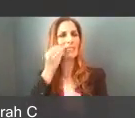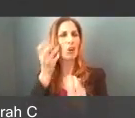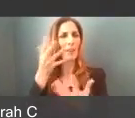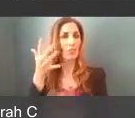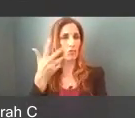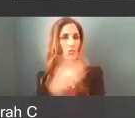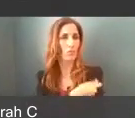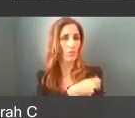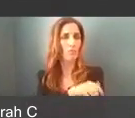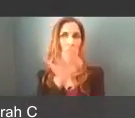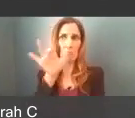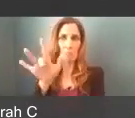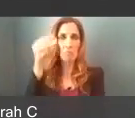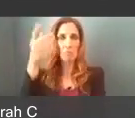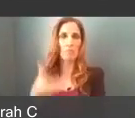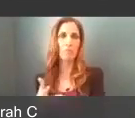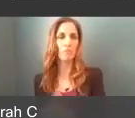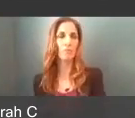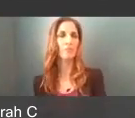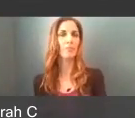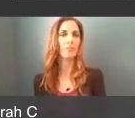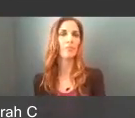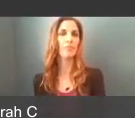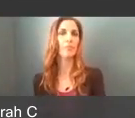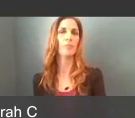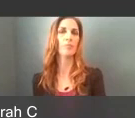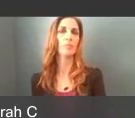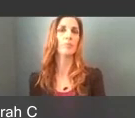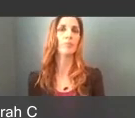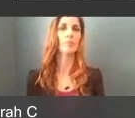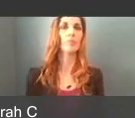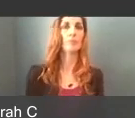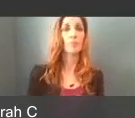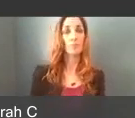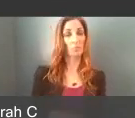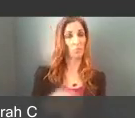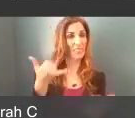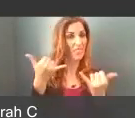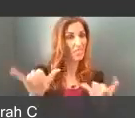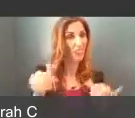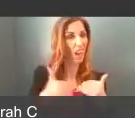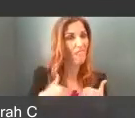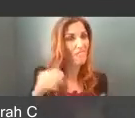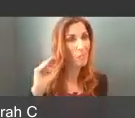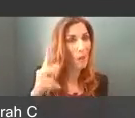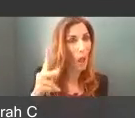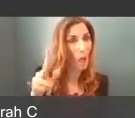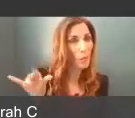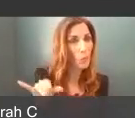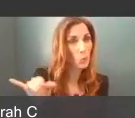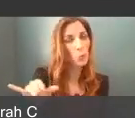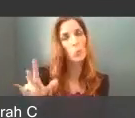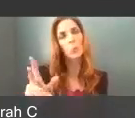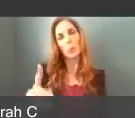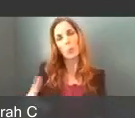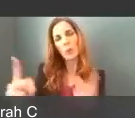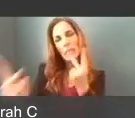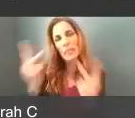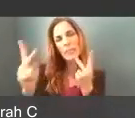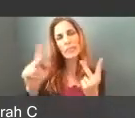the page. We still have a map on that same page where you can see other vaccine providers located